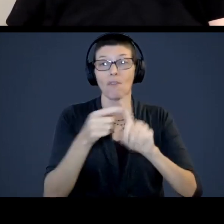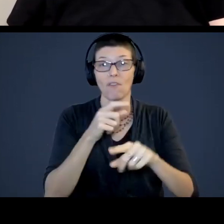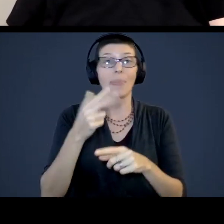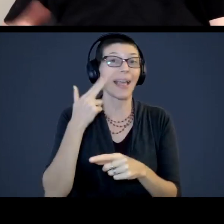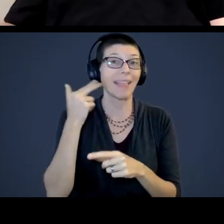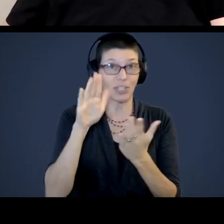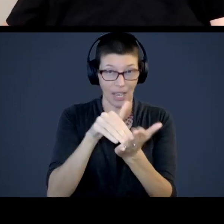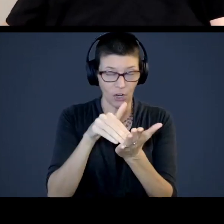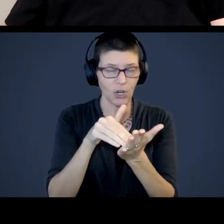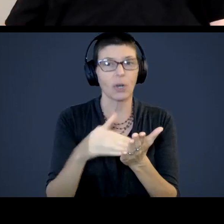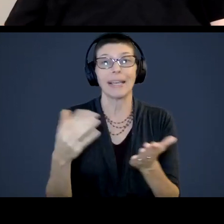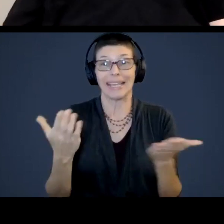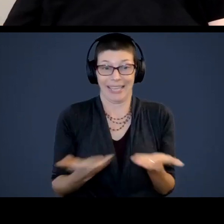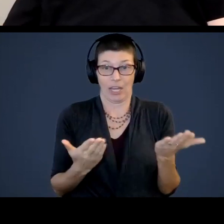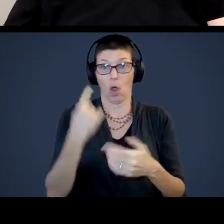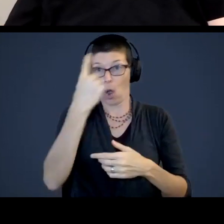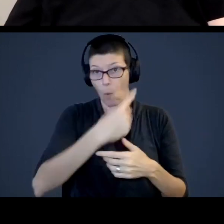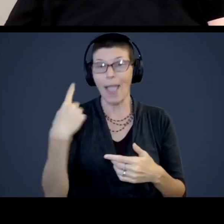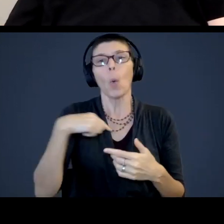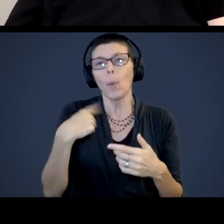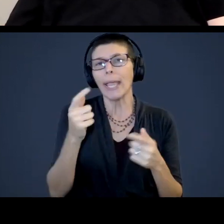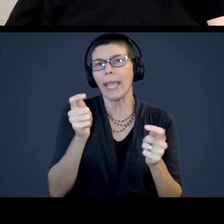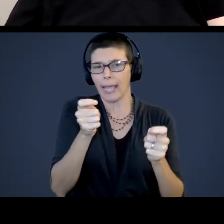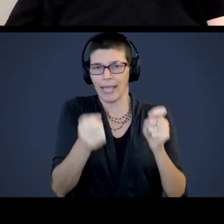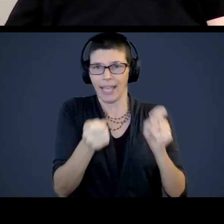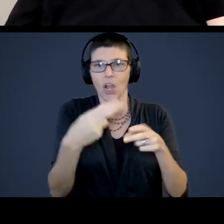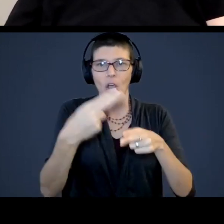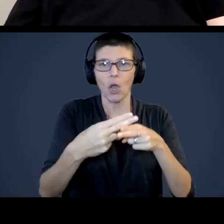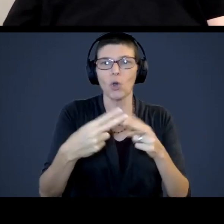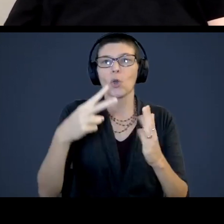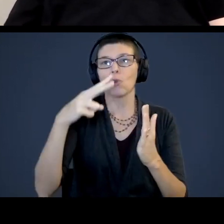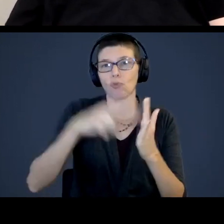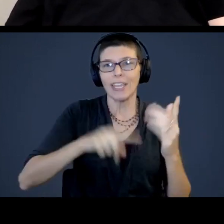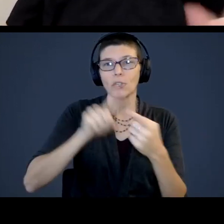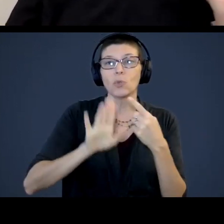We in Hawaii, we tweaked that a little bit to be called Read To Your Deaf Keiki because we use not